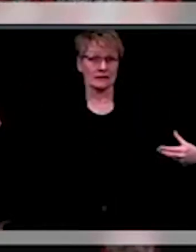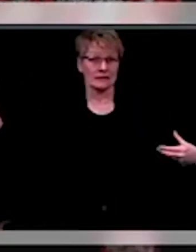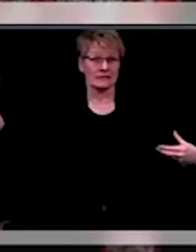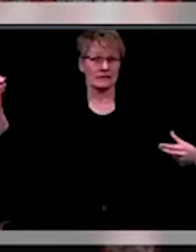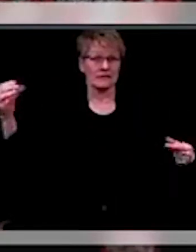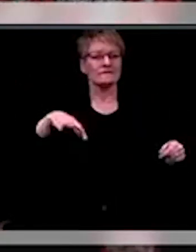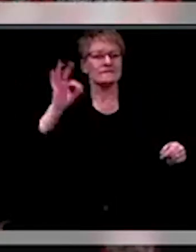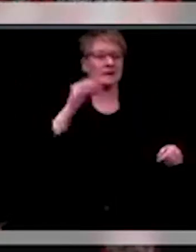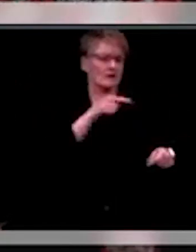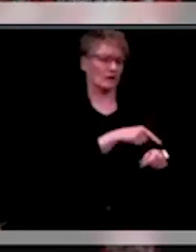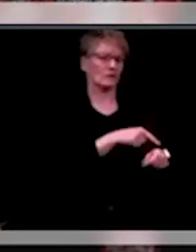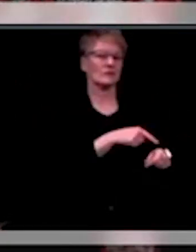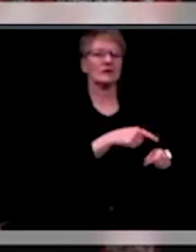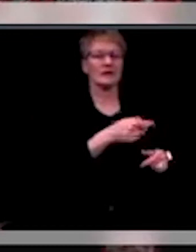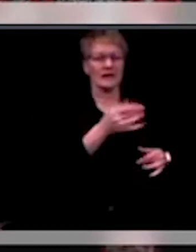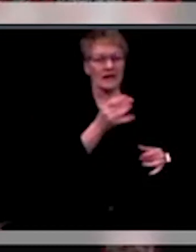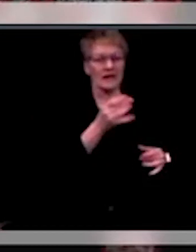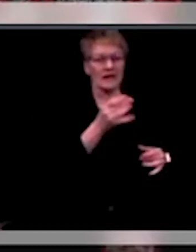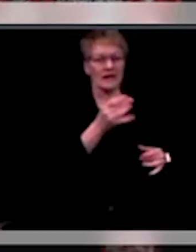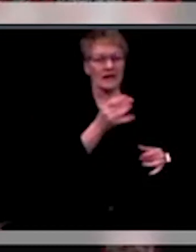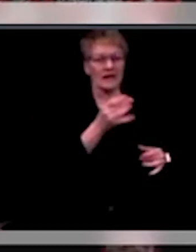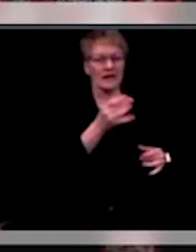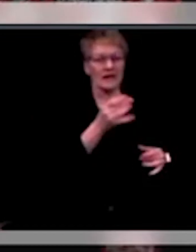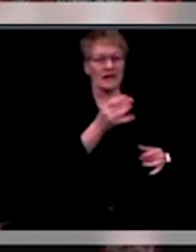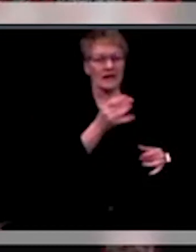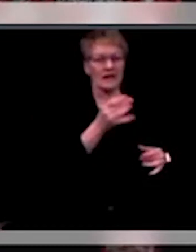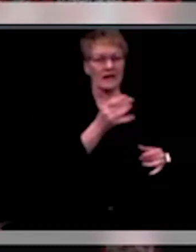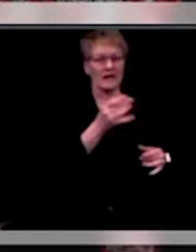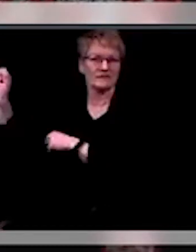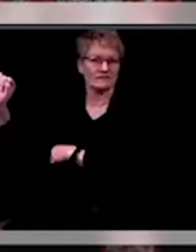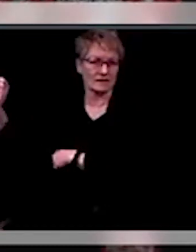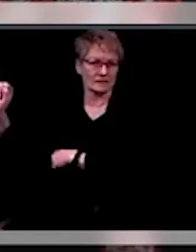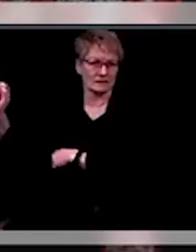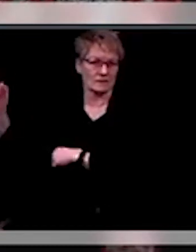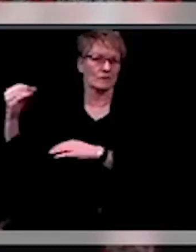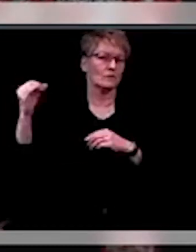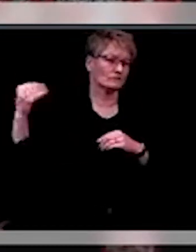a couple days later they realized that they were not feeling well and they have a positive test.